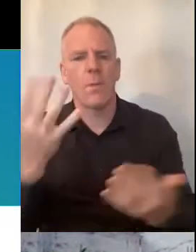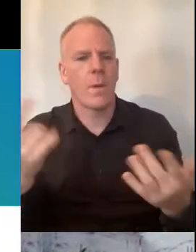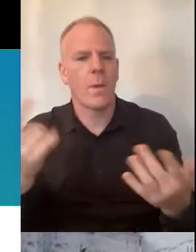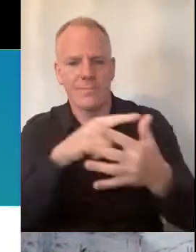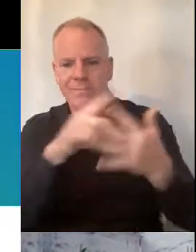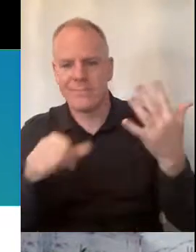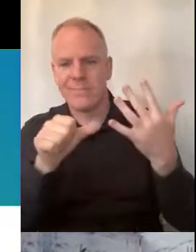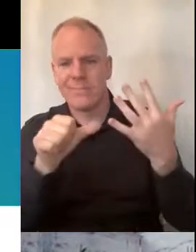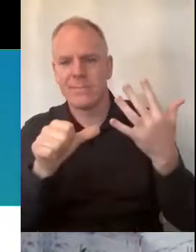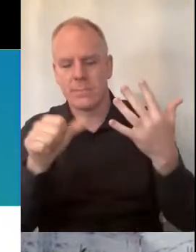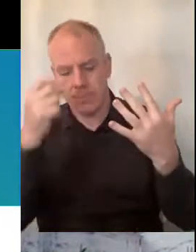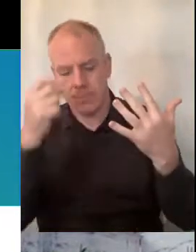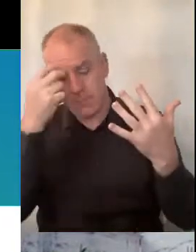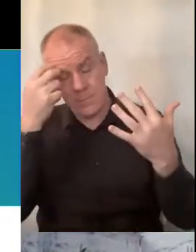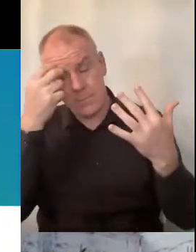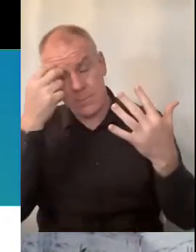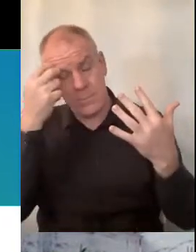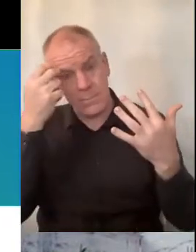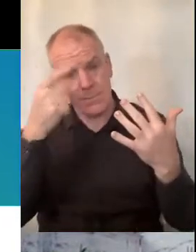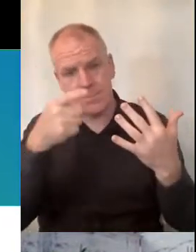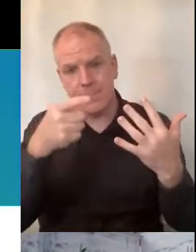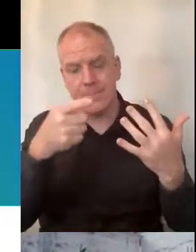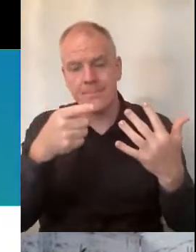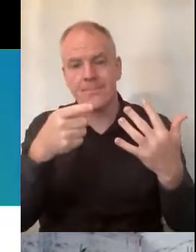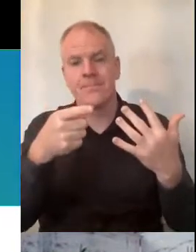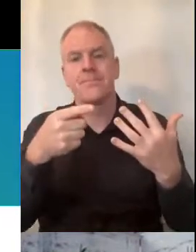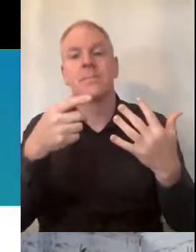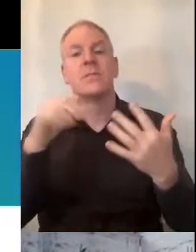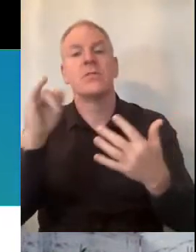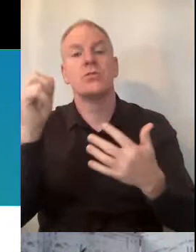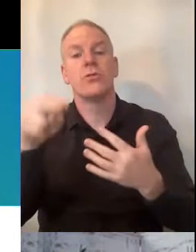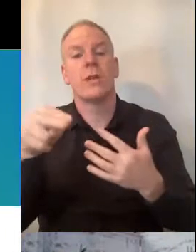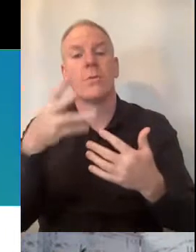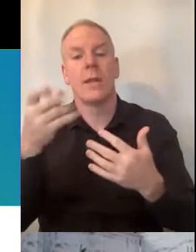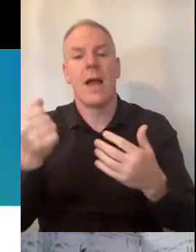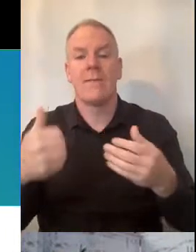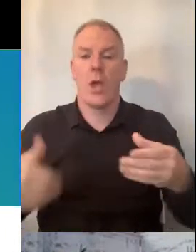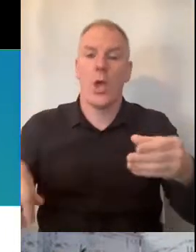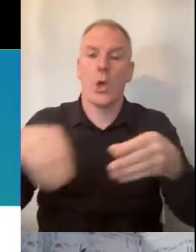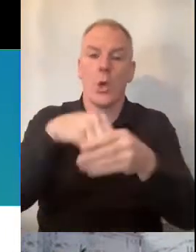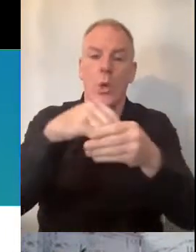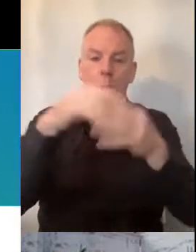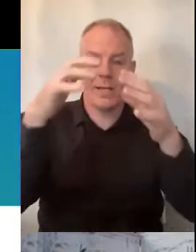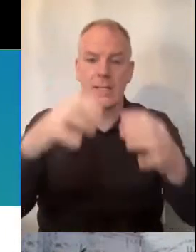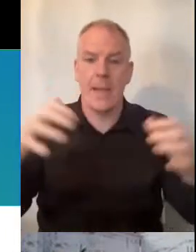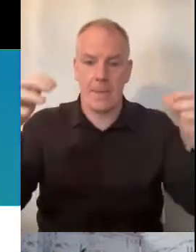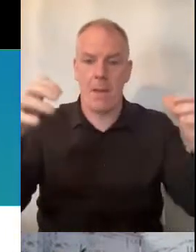two that come there isn't in January, another include seminar and myself